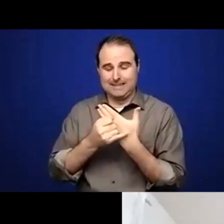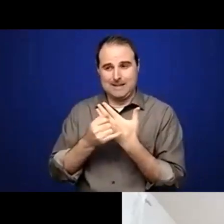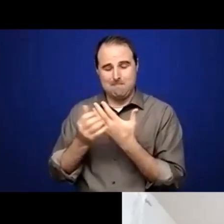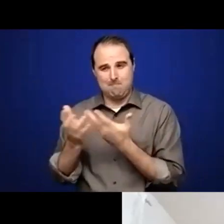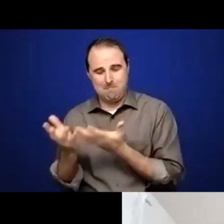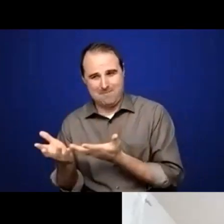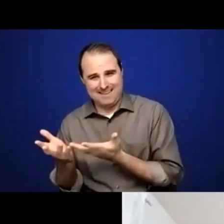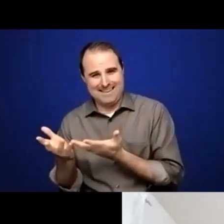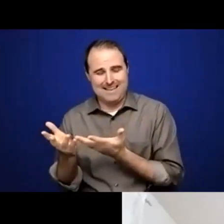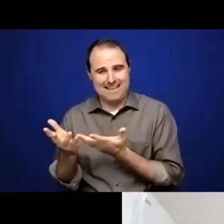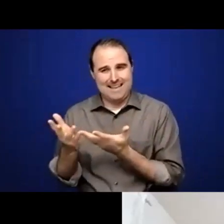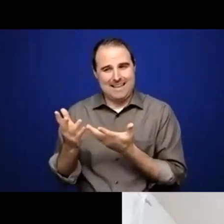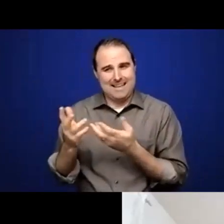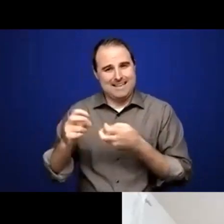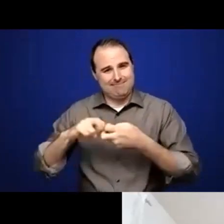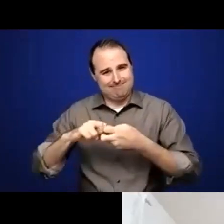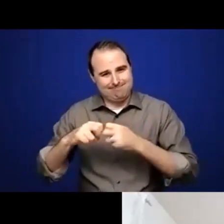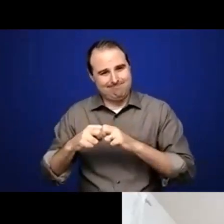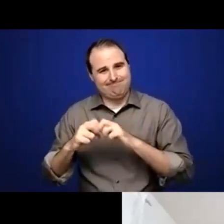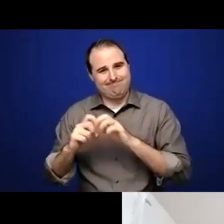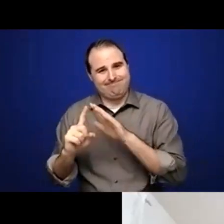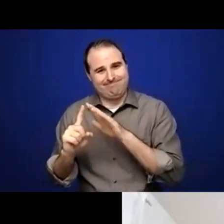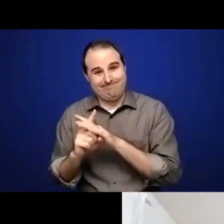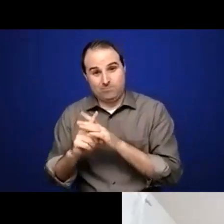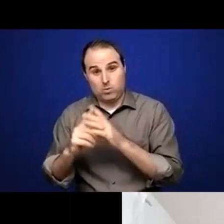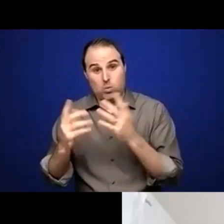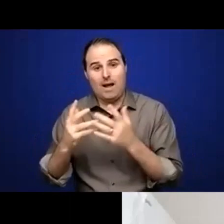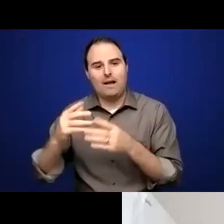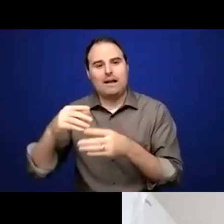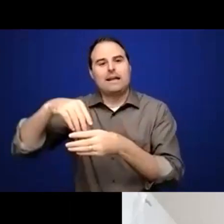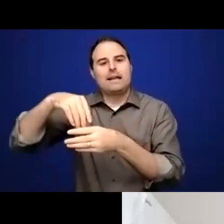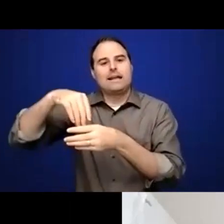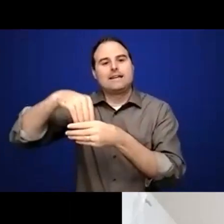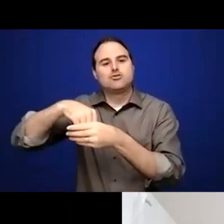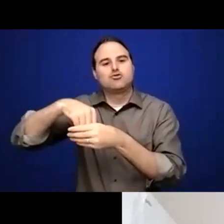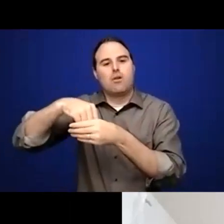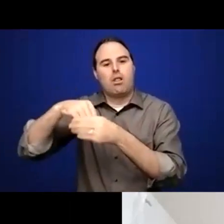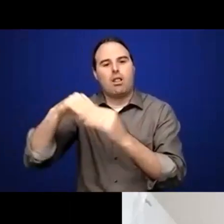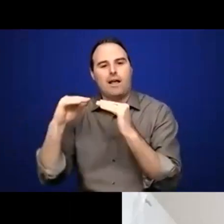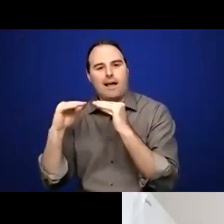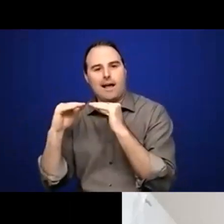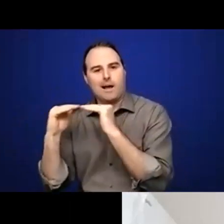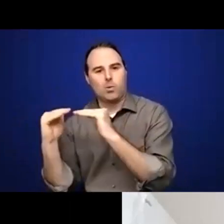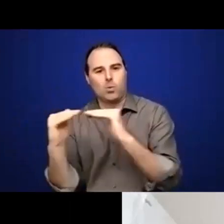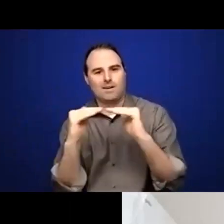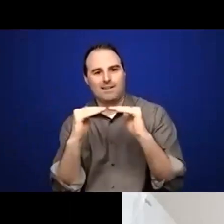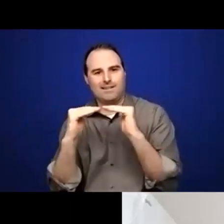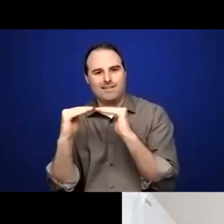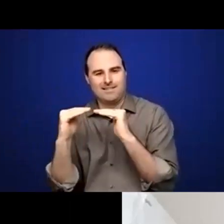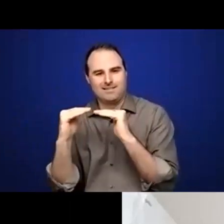arises about internal equity, like how much are you compensating the people with lived experience